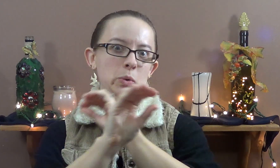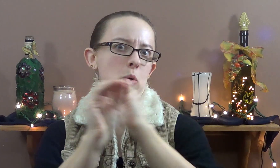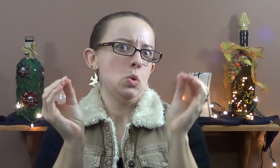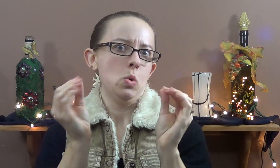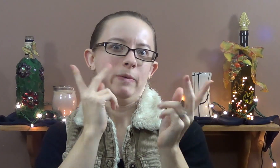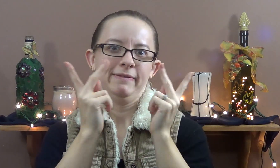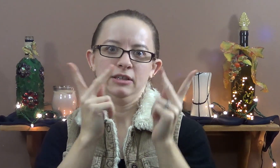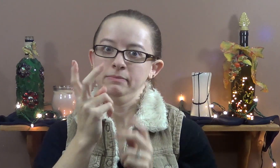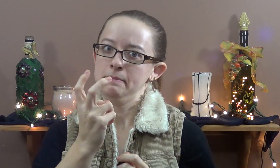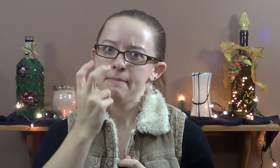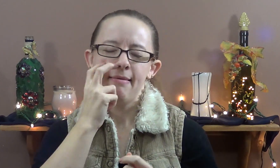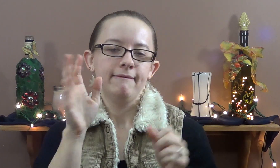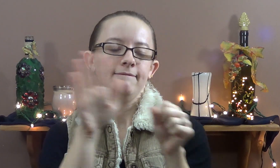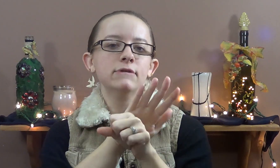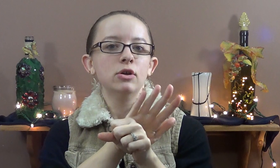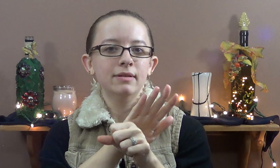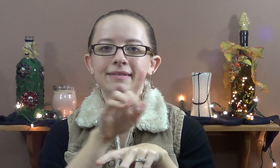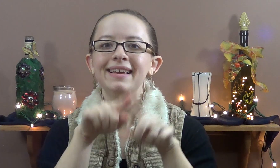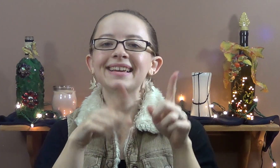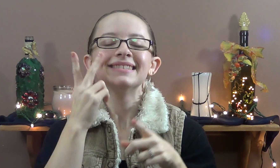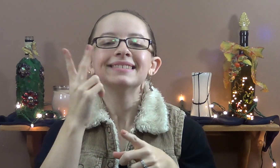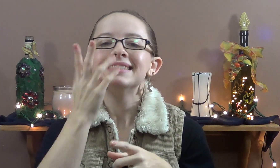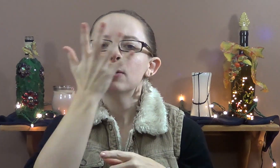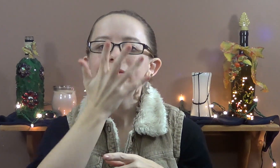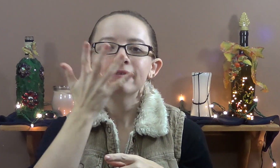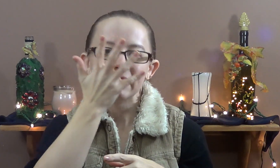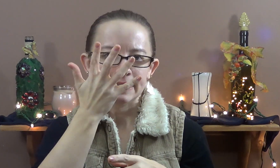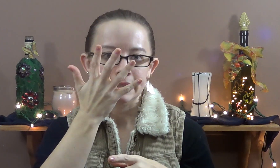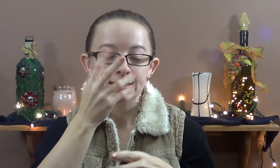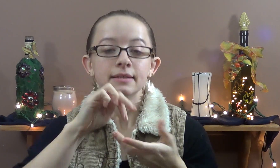if the person can't see well or they can't see at all. Maybe they are fully blind,